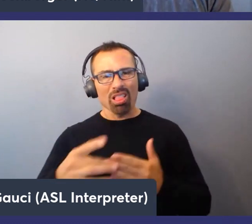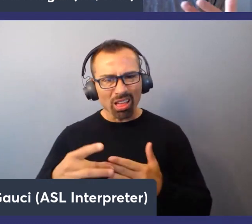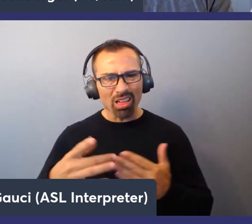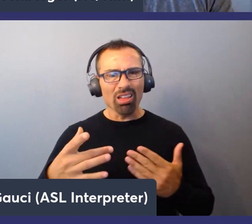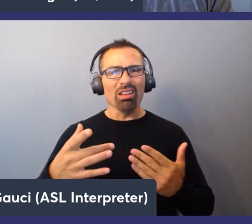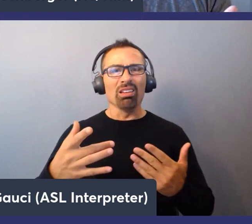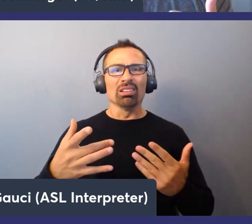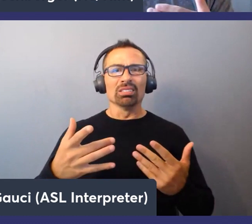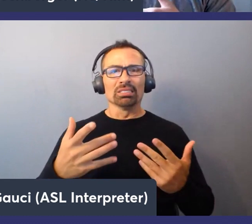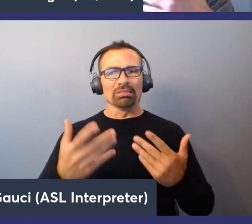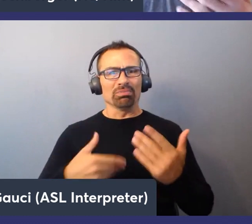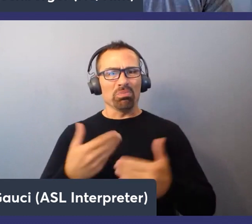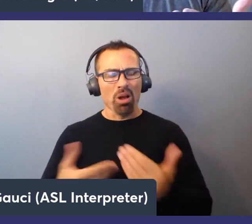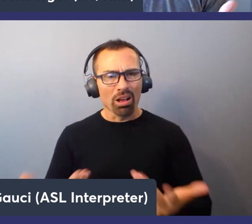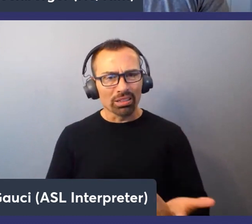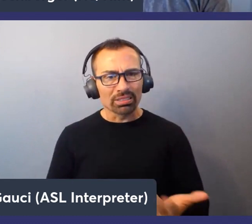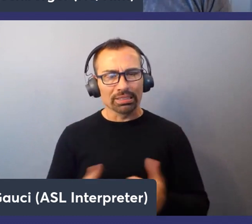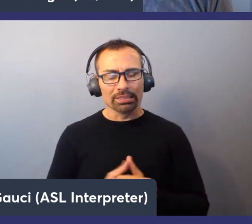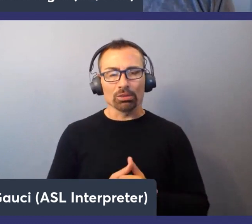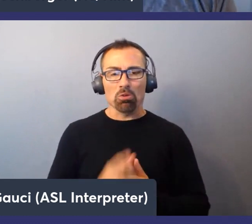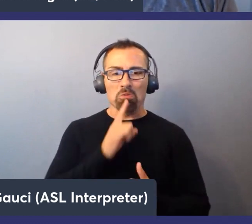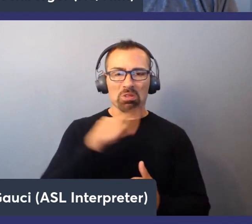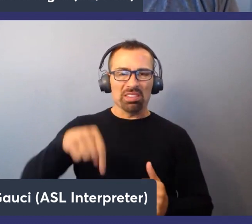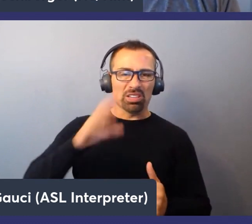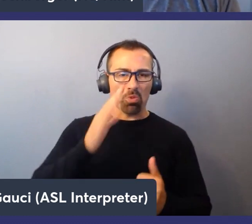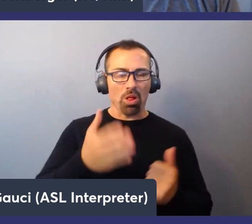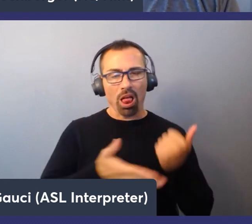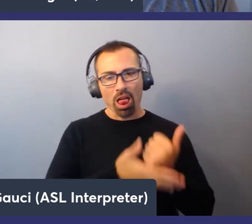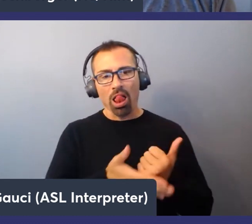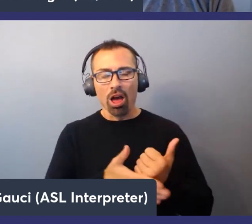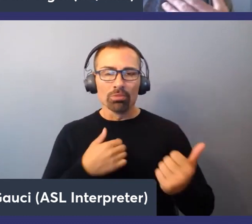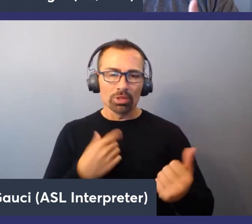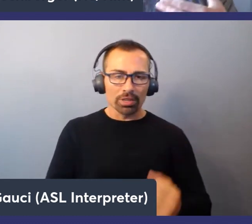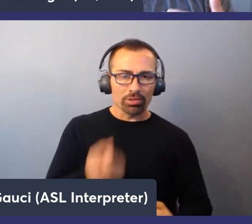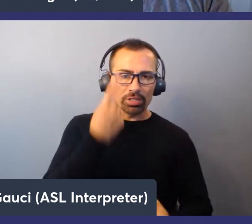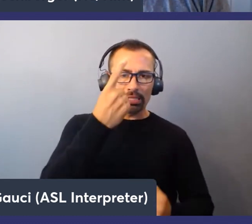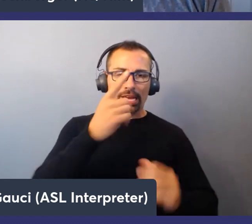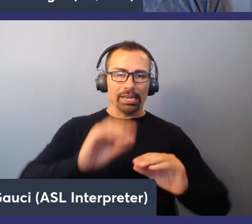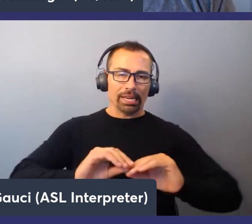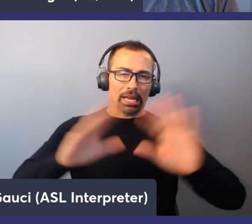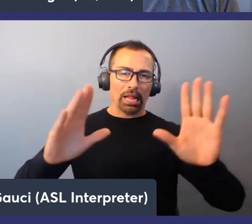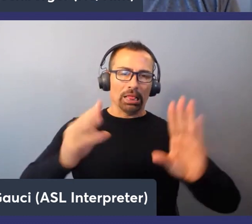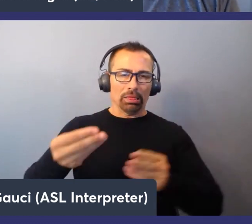it's gonna really ease the on ramp as far as being able to get up to speed and start seeing things quicker,